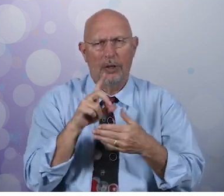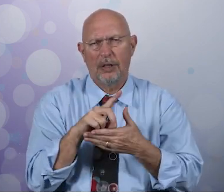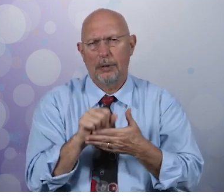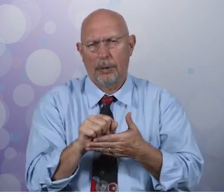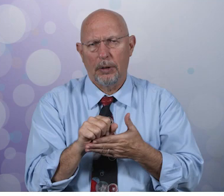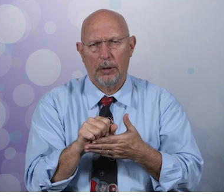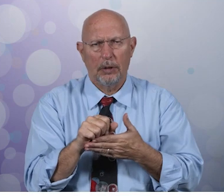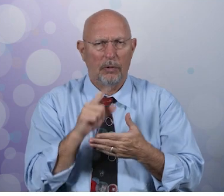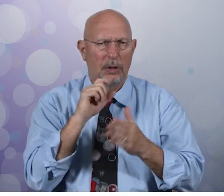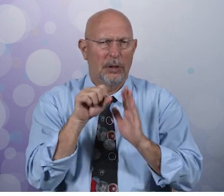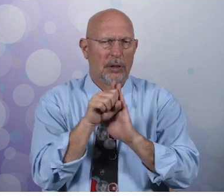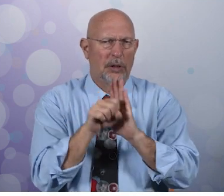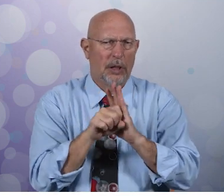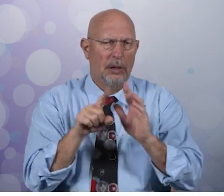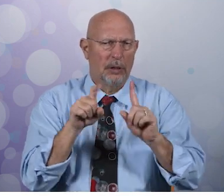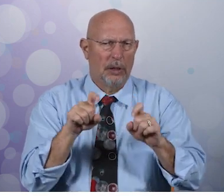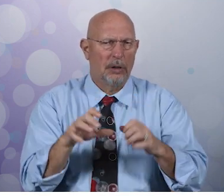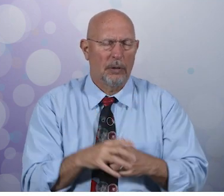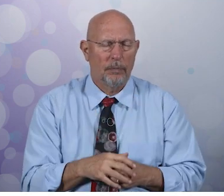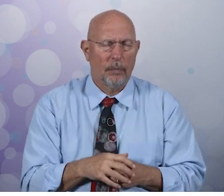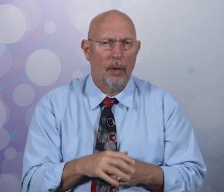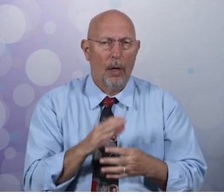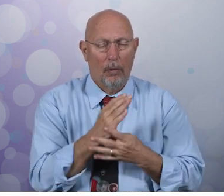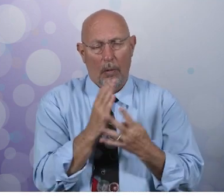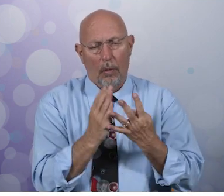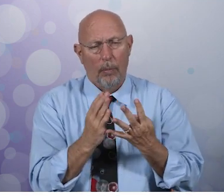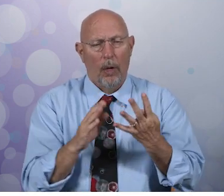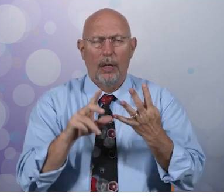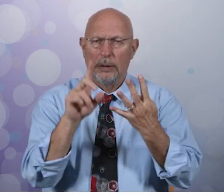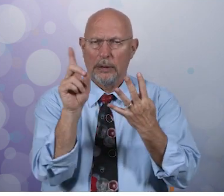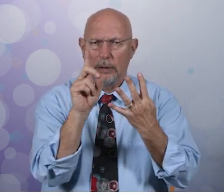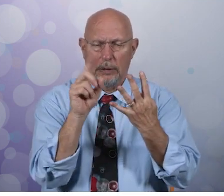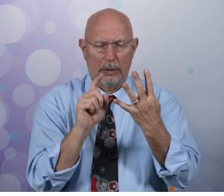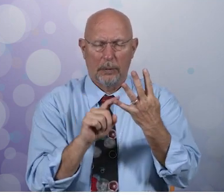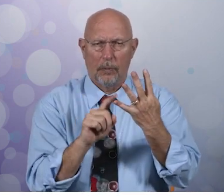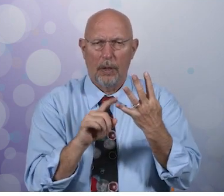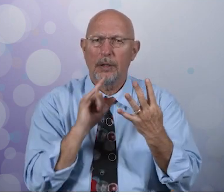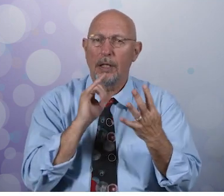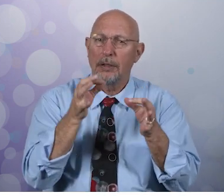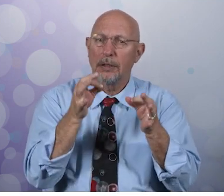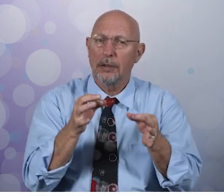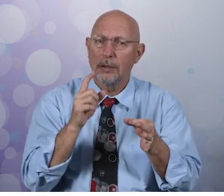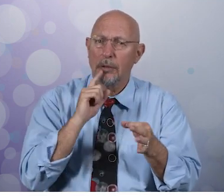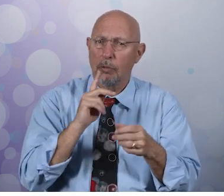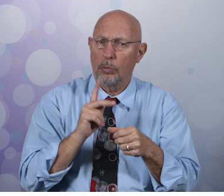In Part D of the tool, it reminds the IEP team that decisions for participation should not